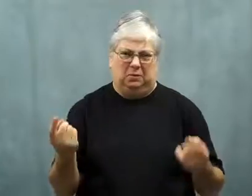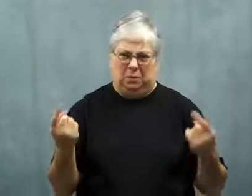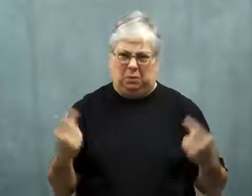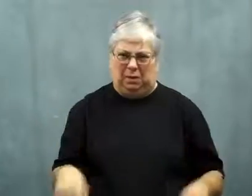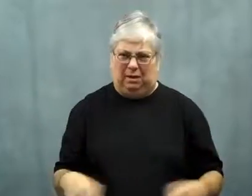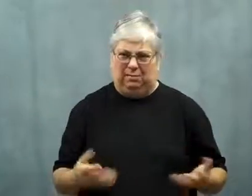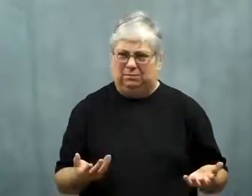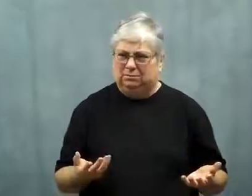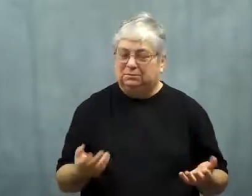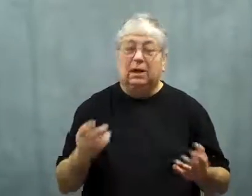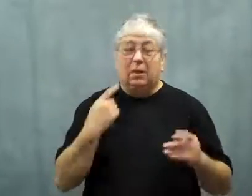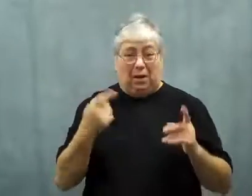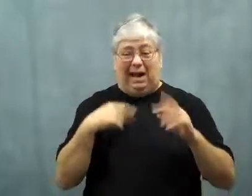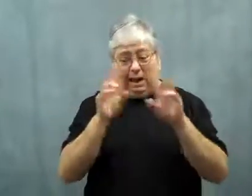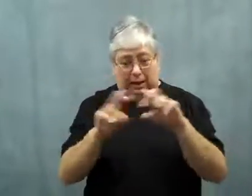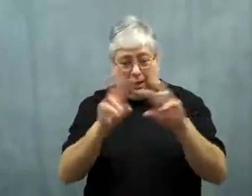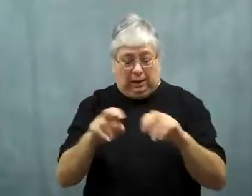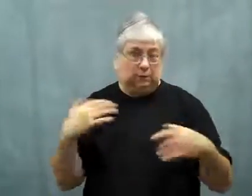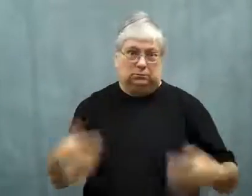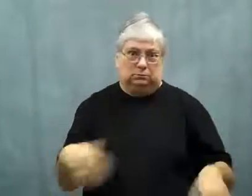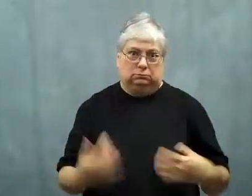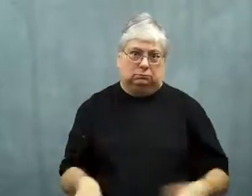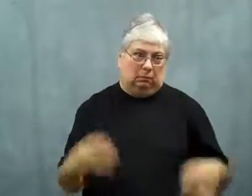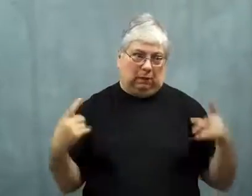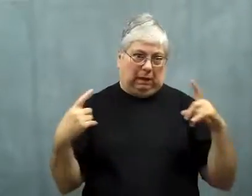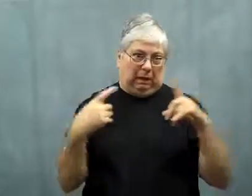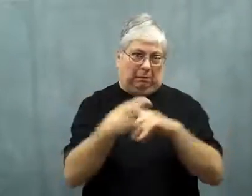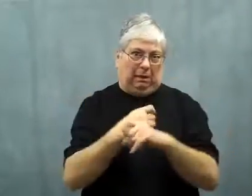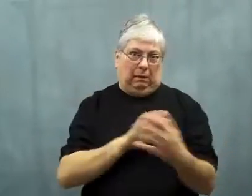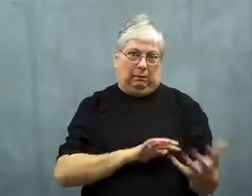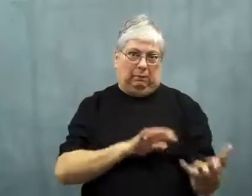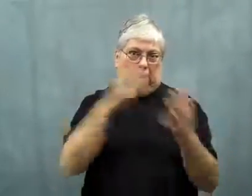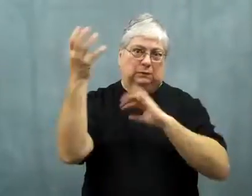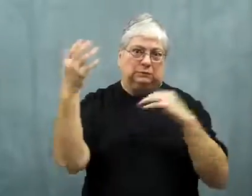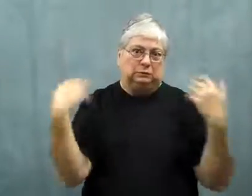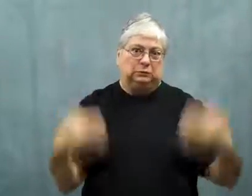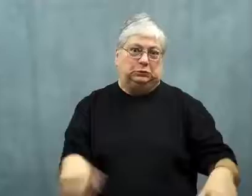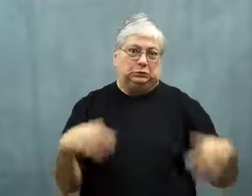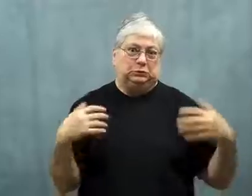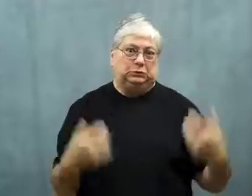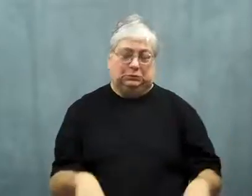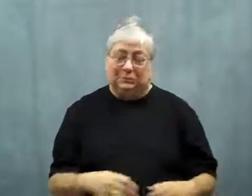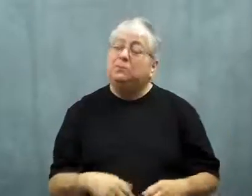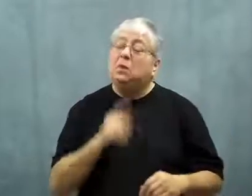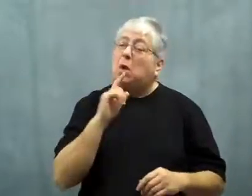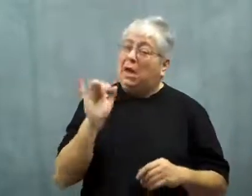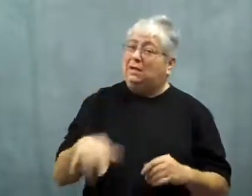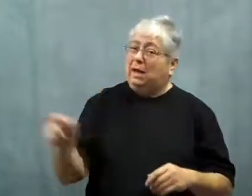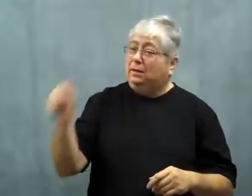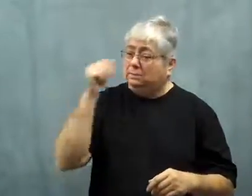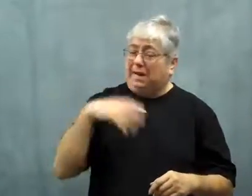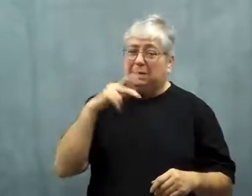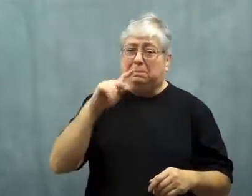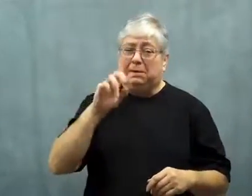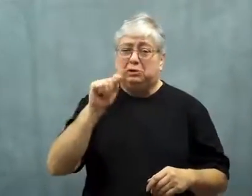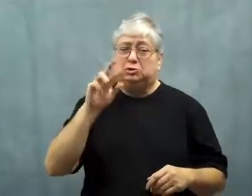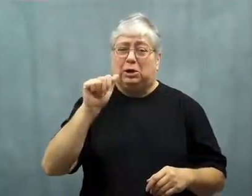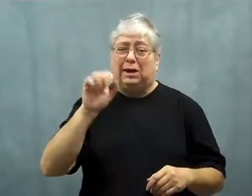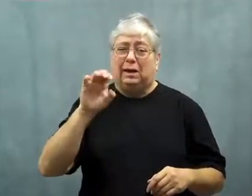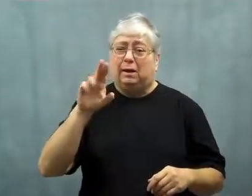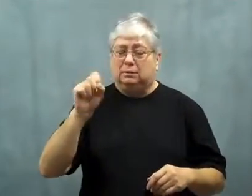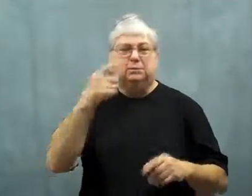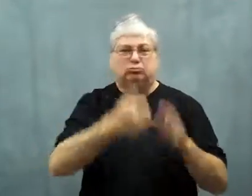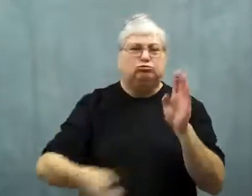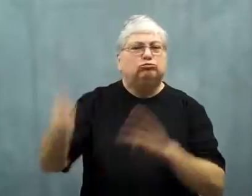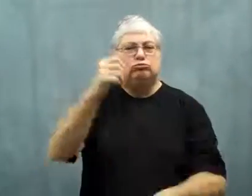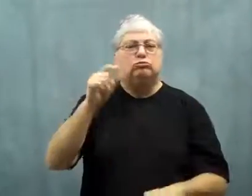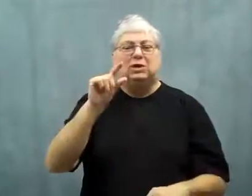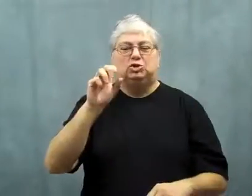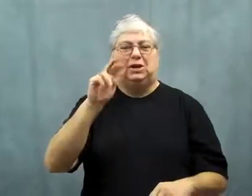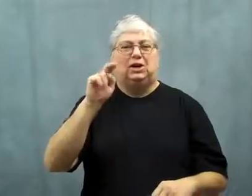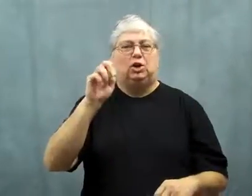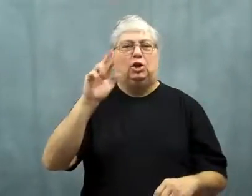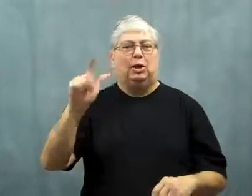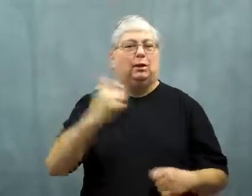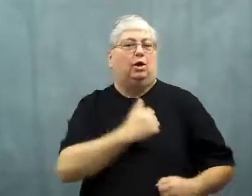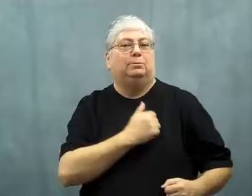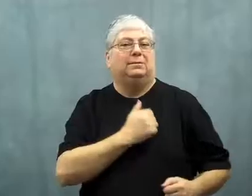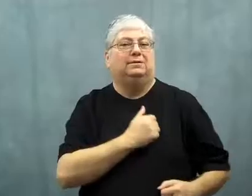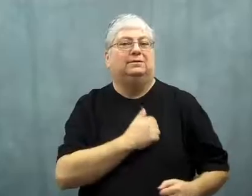I researched what happened, and it is one complicated mess.